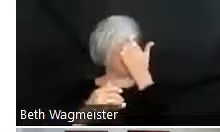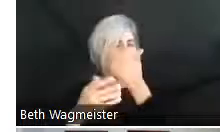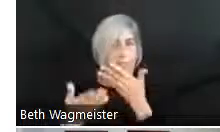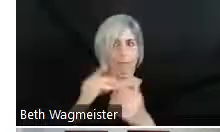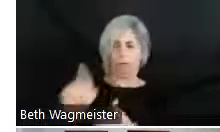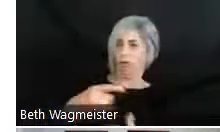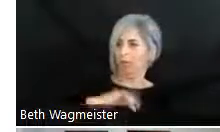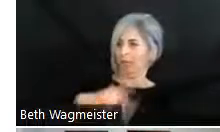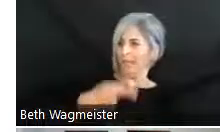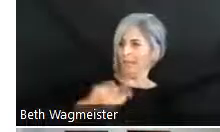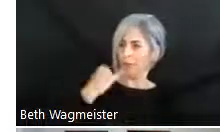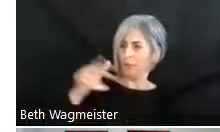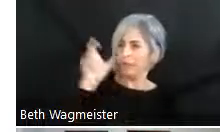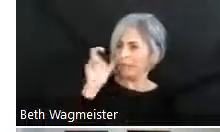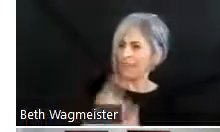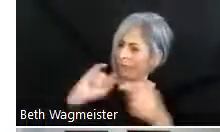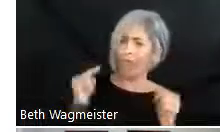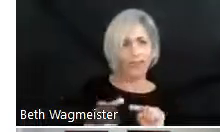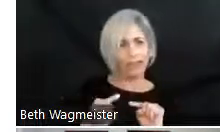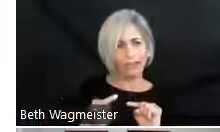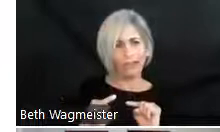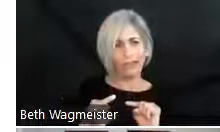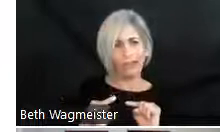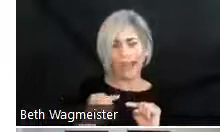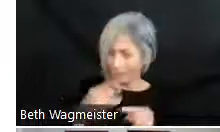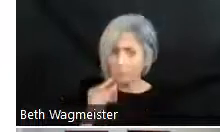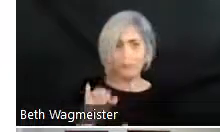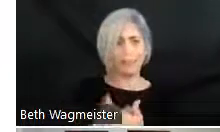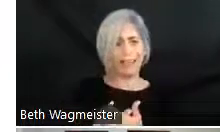right? That hurts. I know I've been there. I've been there after speaking and trying